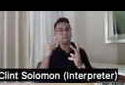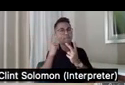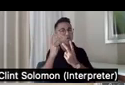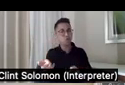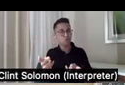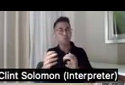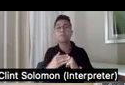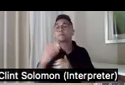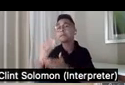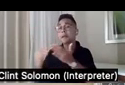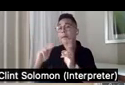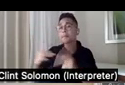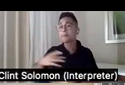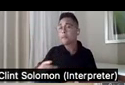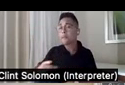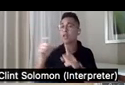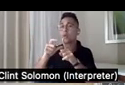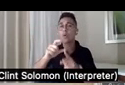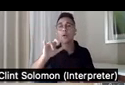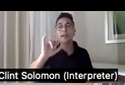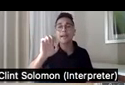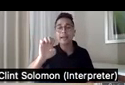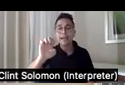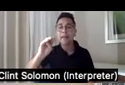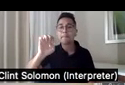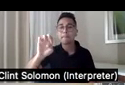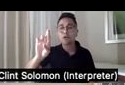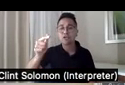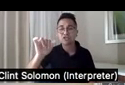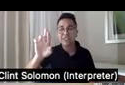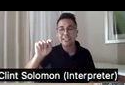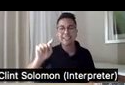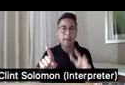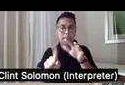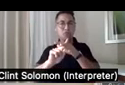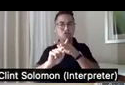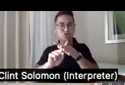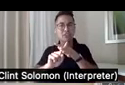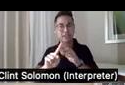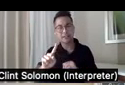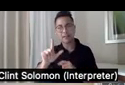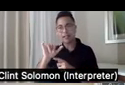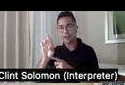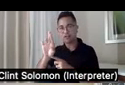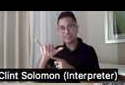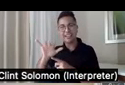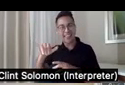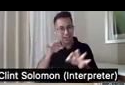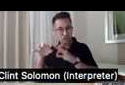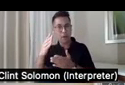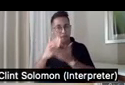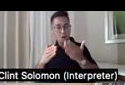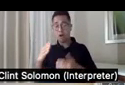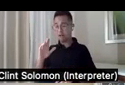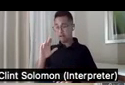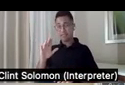use the term emergent literacy to describe the stage of literacy that all of us experience from